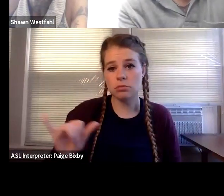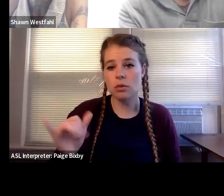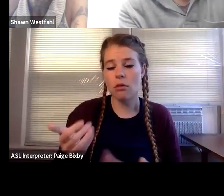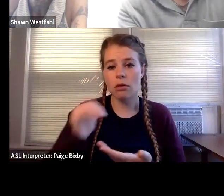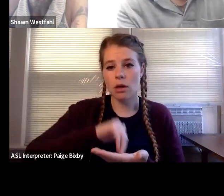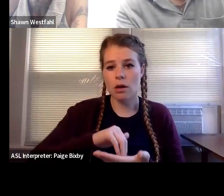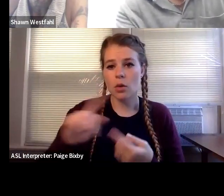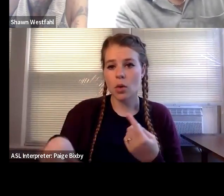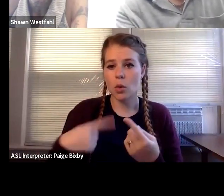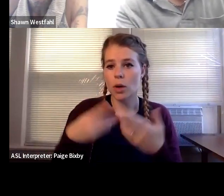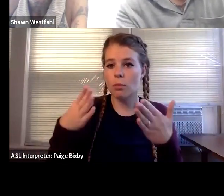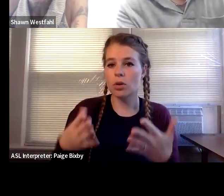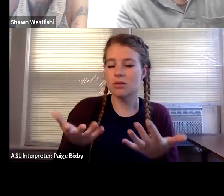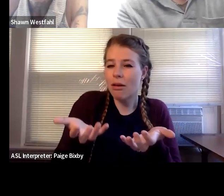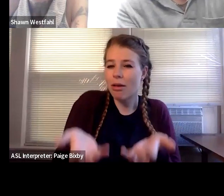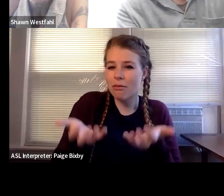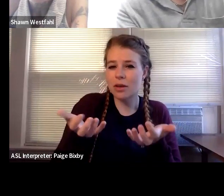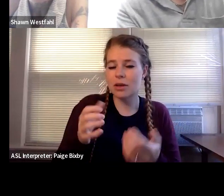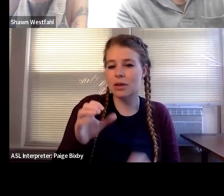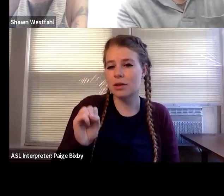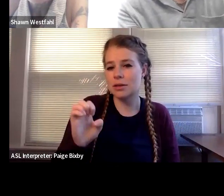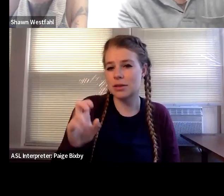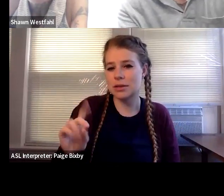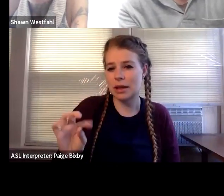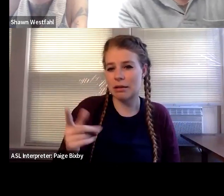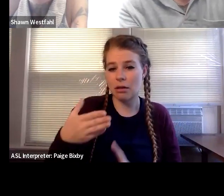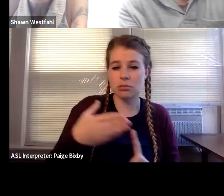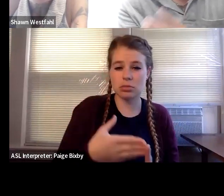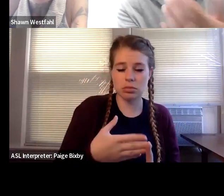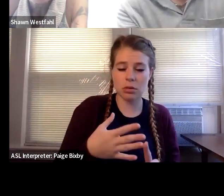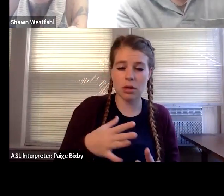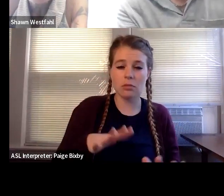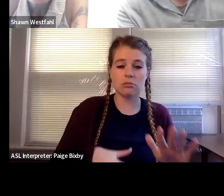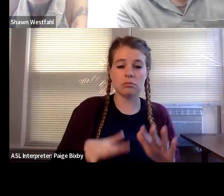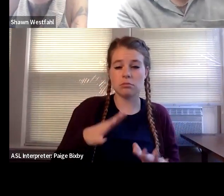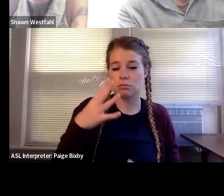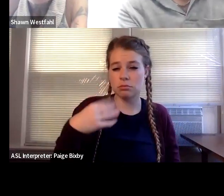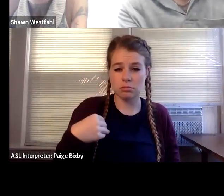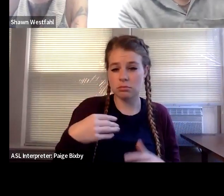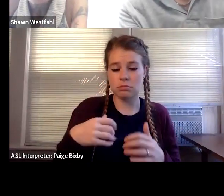when somebody is heavily sedated on xylazine or tranq dope, which is fentanyl and xylazine,